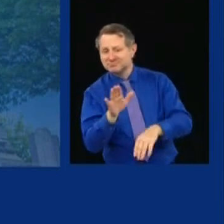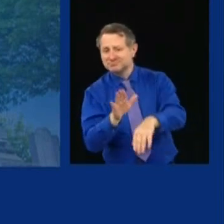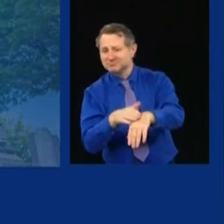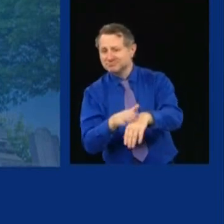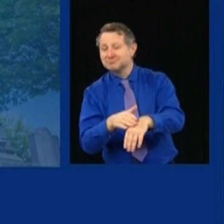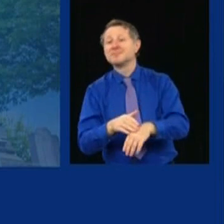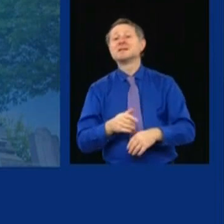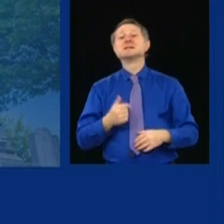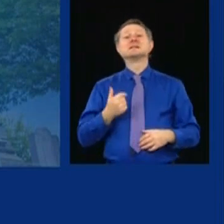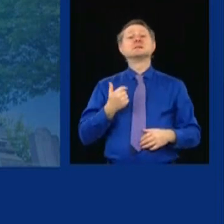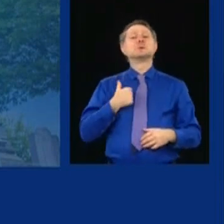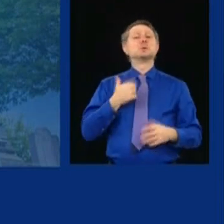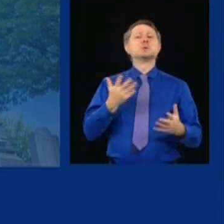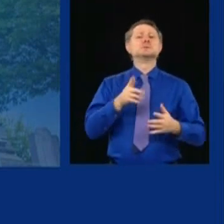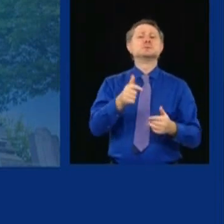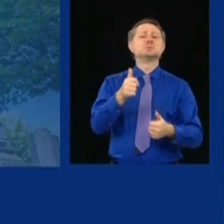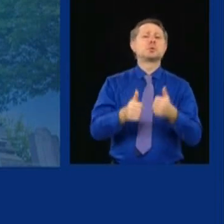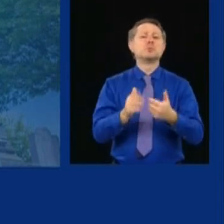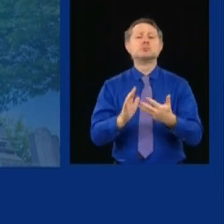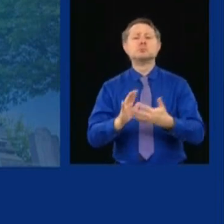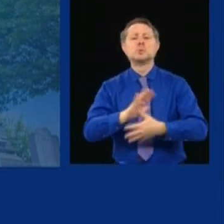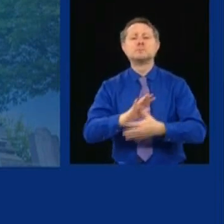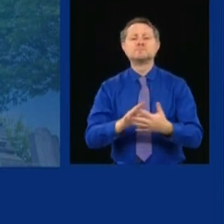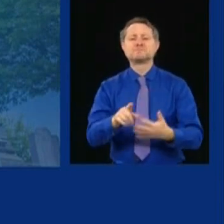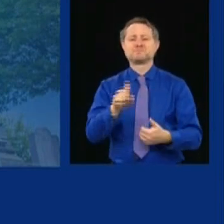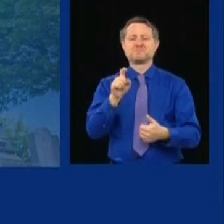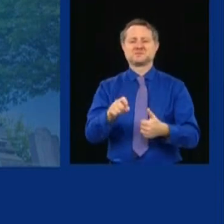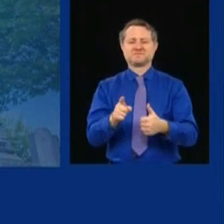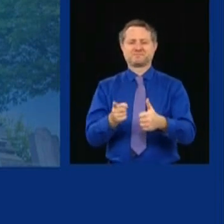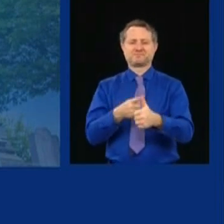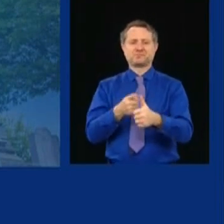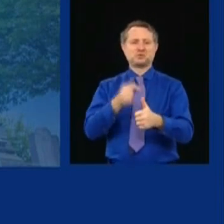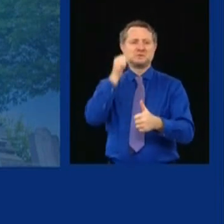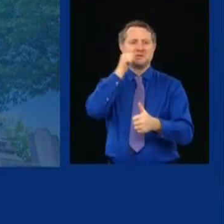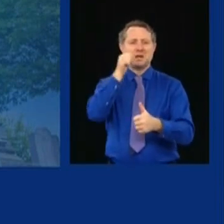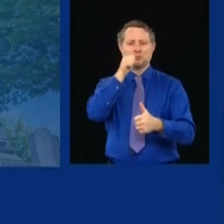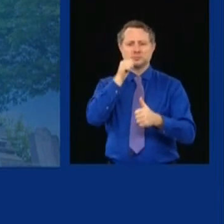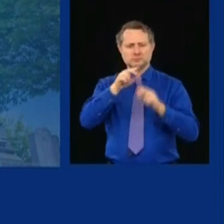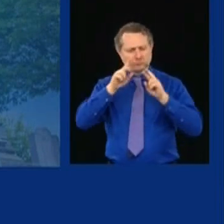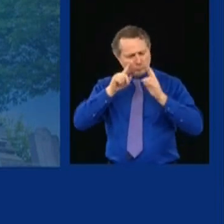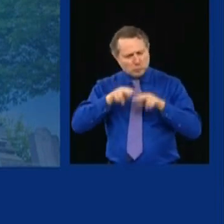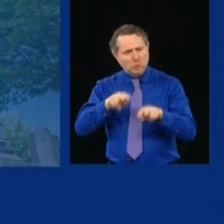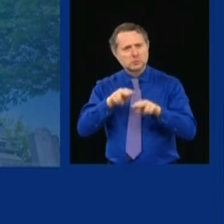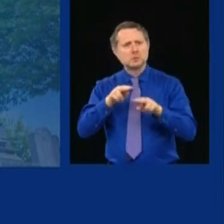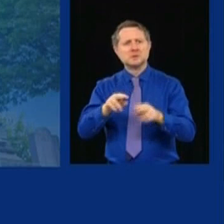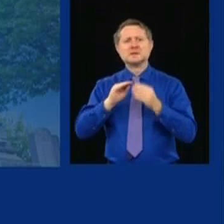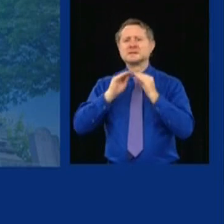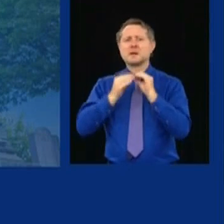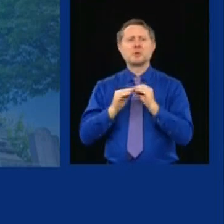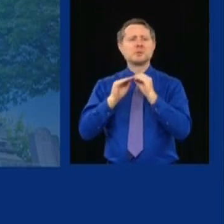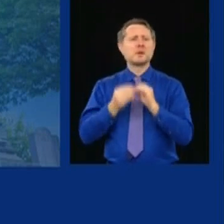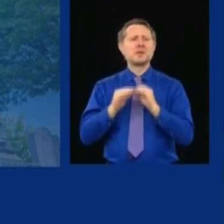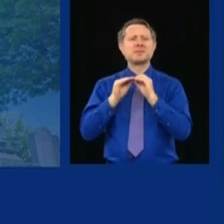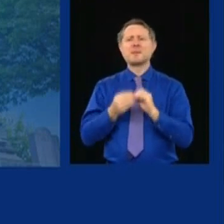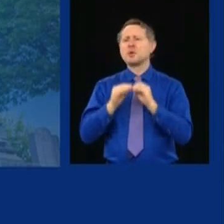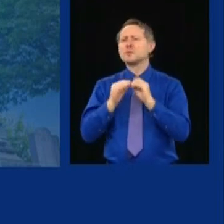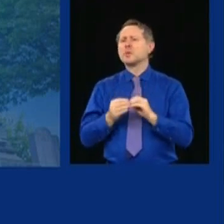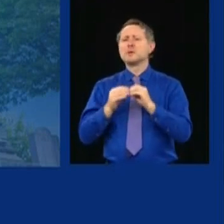AND MY ADVICE TO LOCAL GOVERNMENTS ARE IN TERMS OF PRIORITY, DAILY MONITORING OF